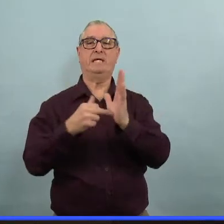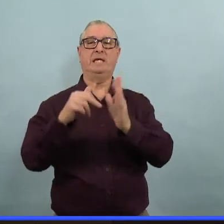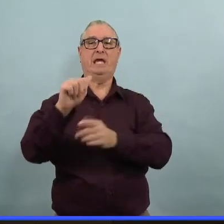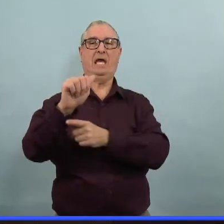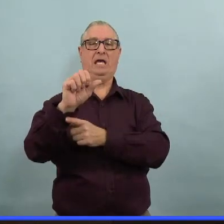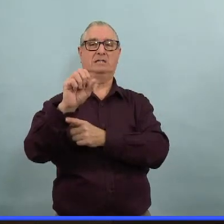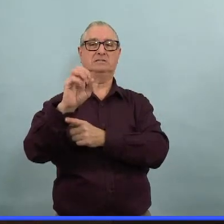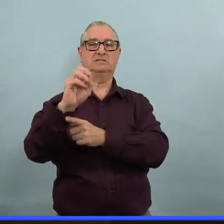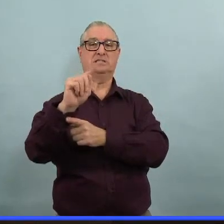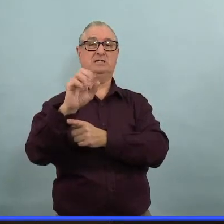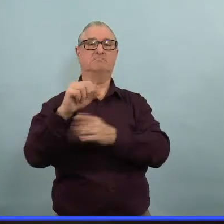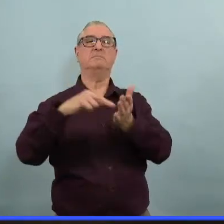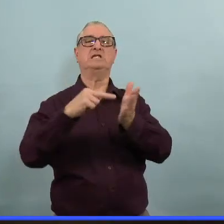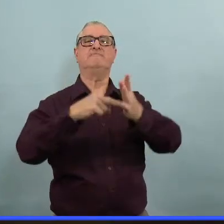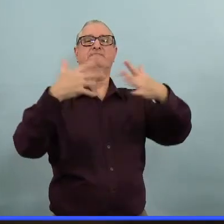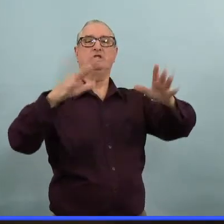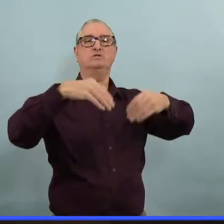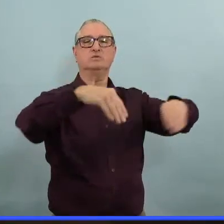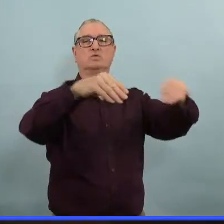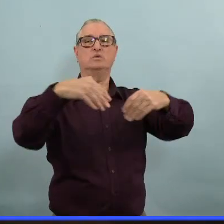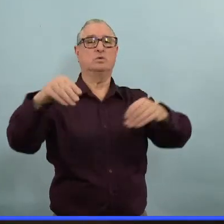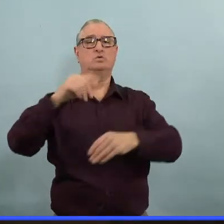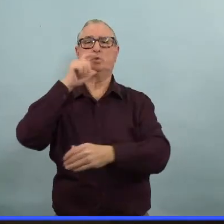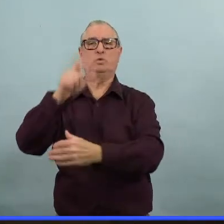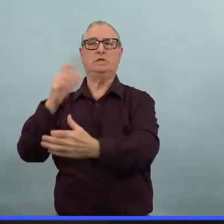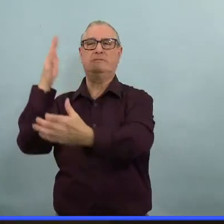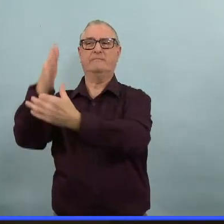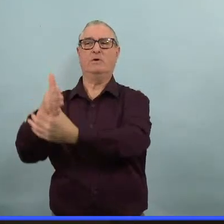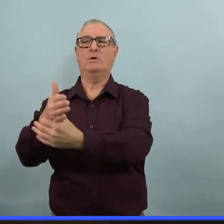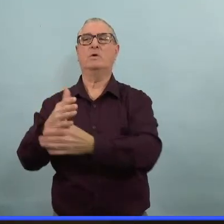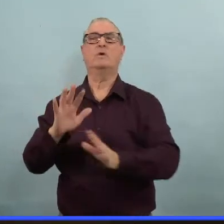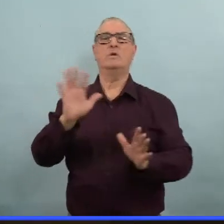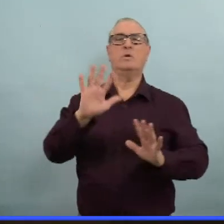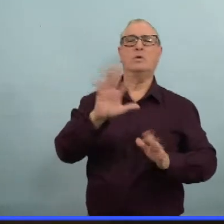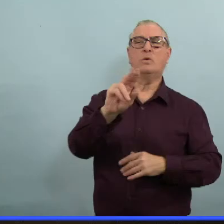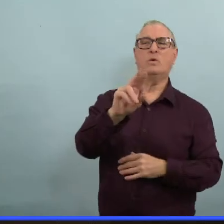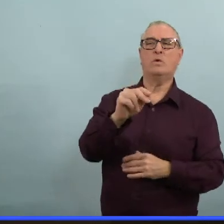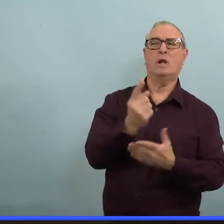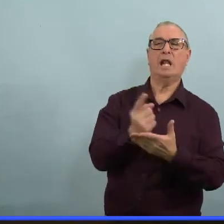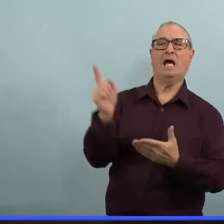which i said you know there was no form two last week and your office confirmed that well because